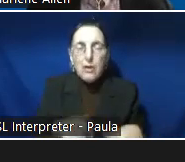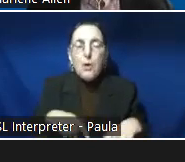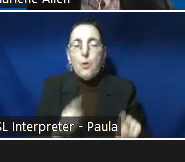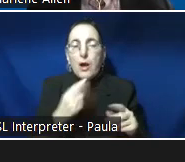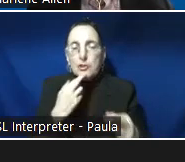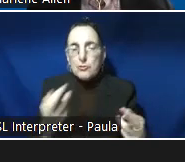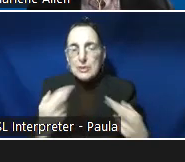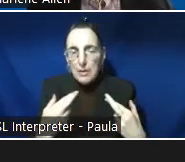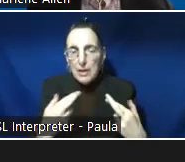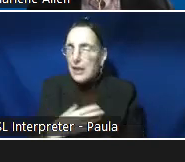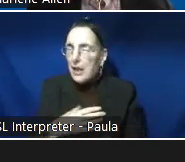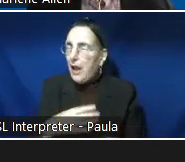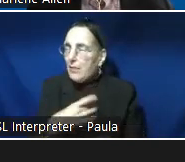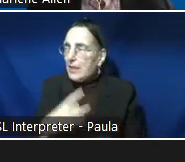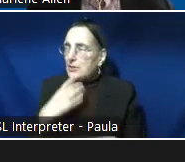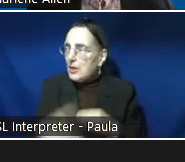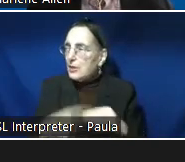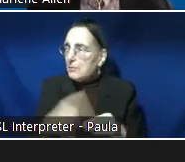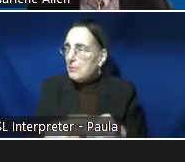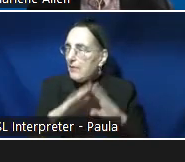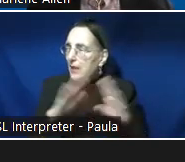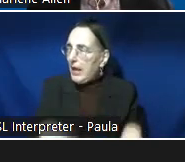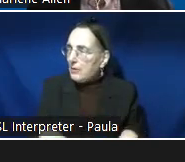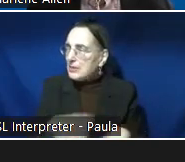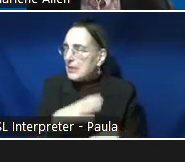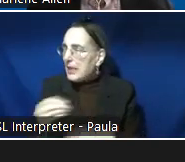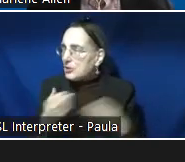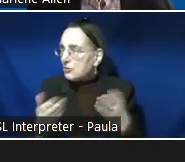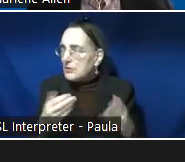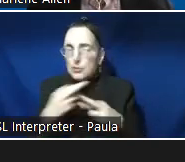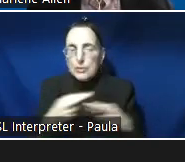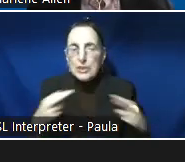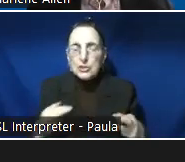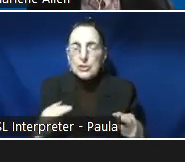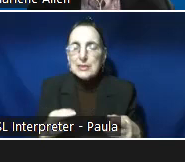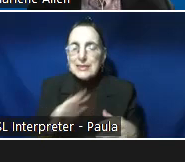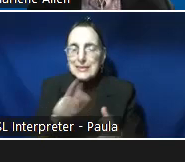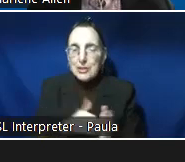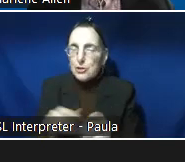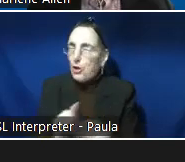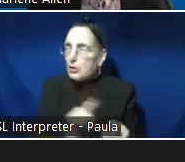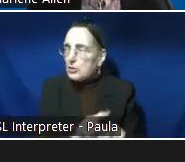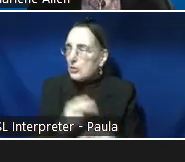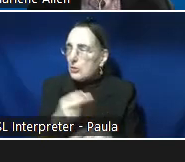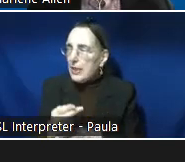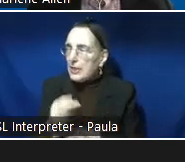and Services Resource Center. Also known as the HSRC. It was launched in partnership